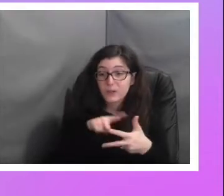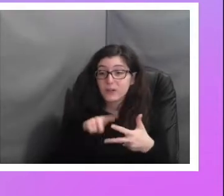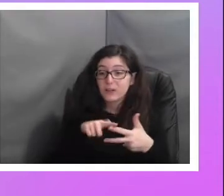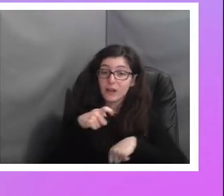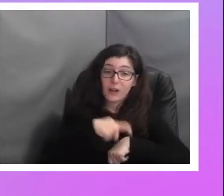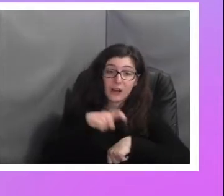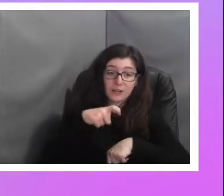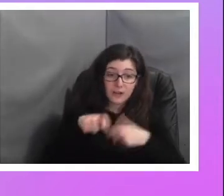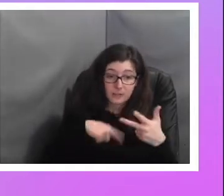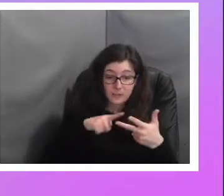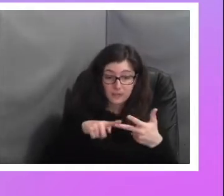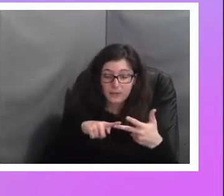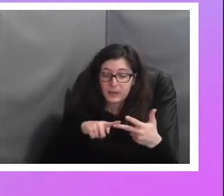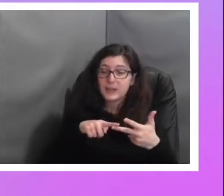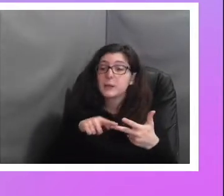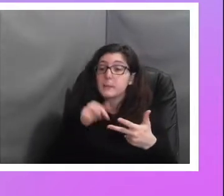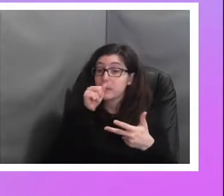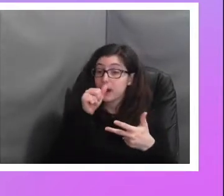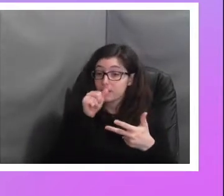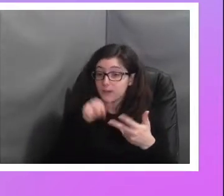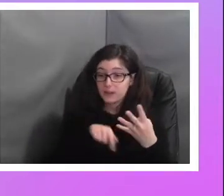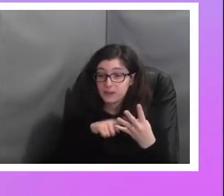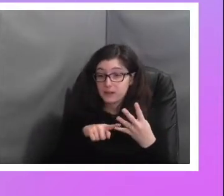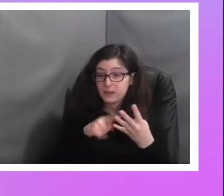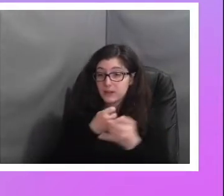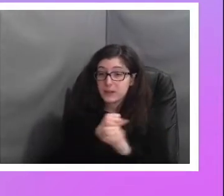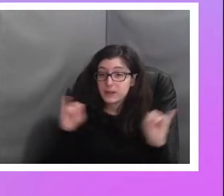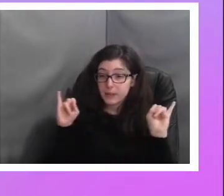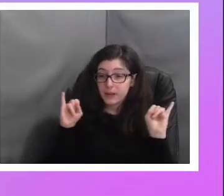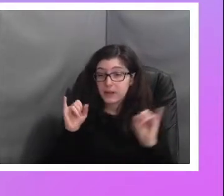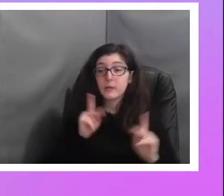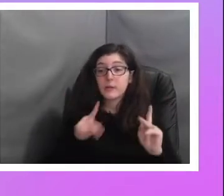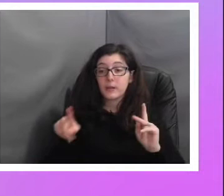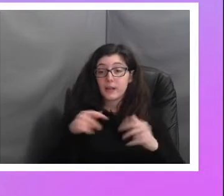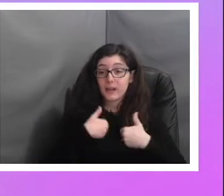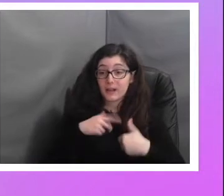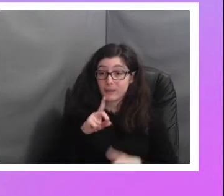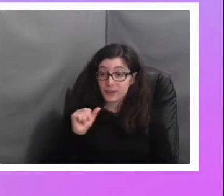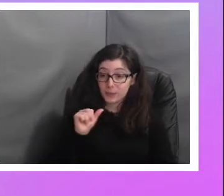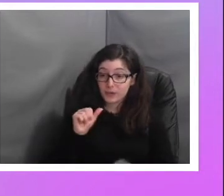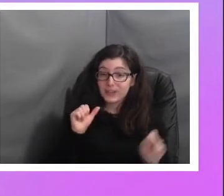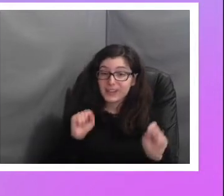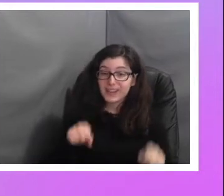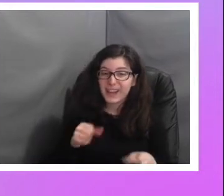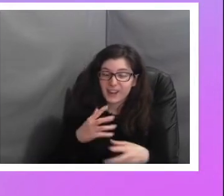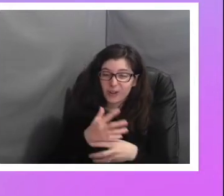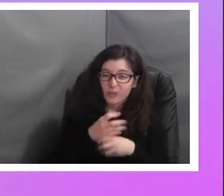private, and independent, and that people with disabilities can acquire the same information,